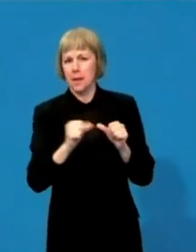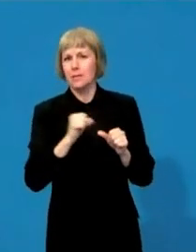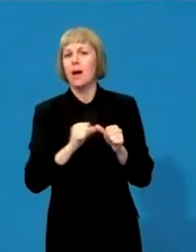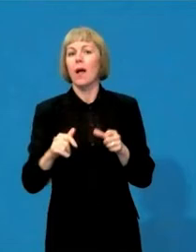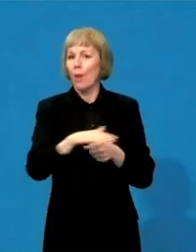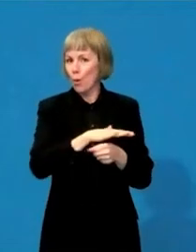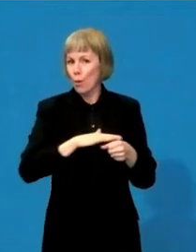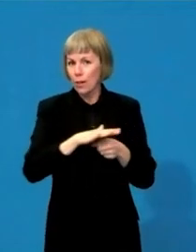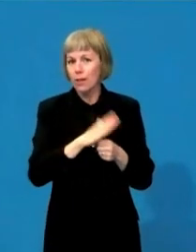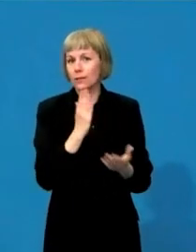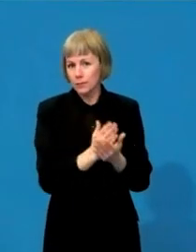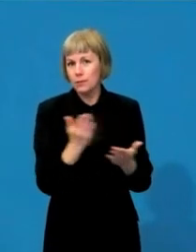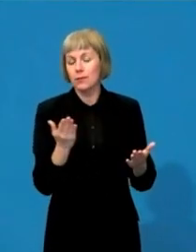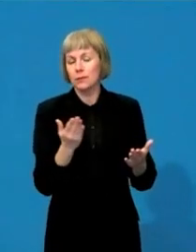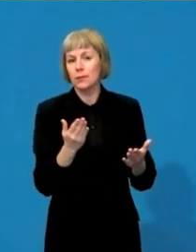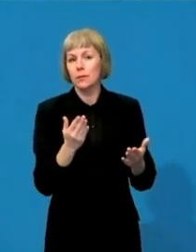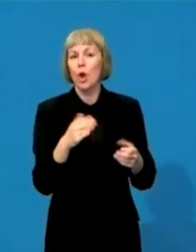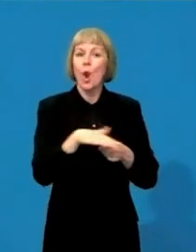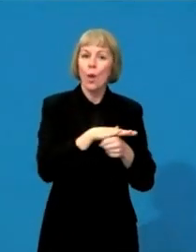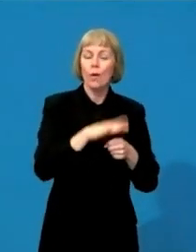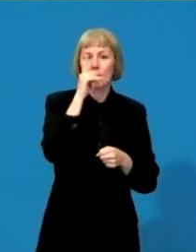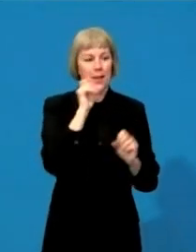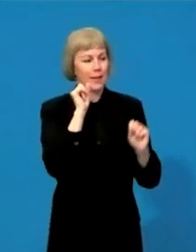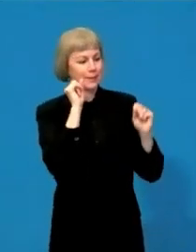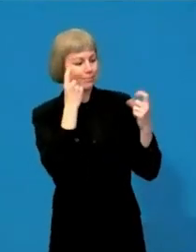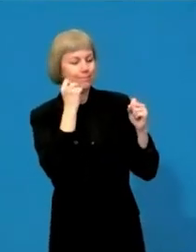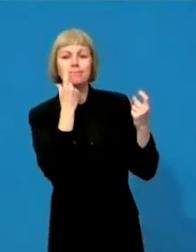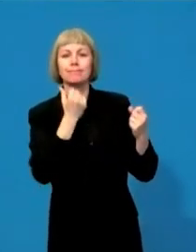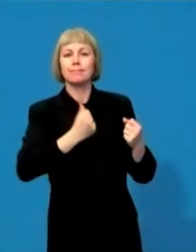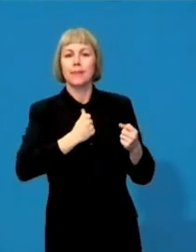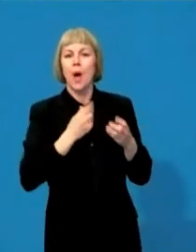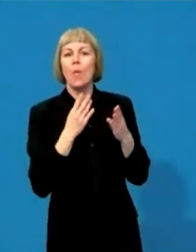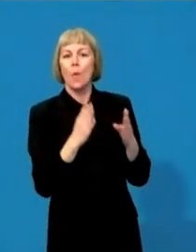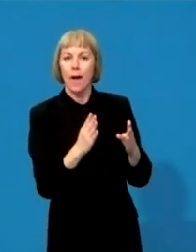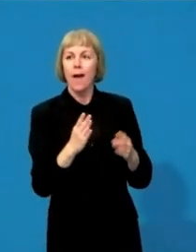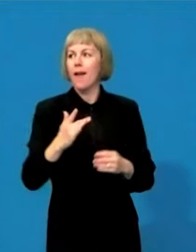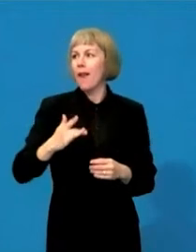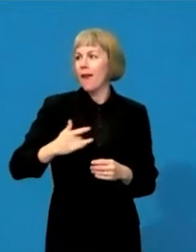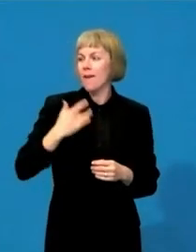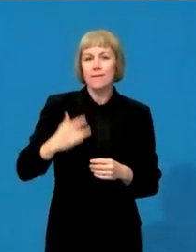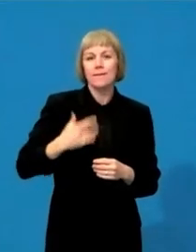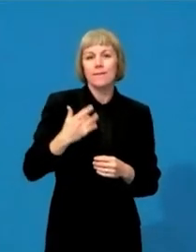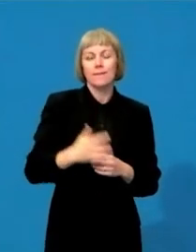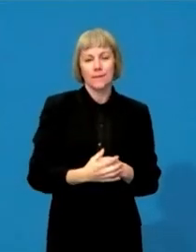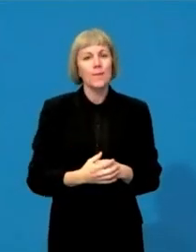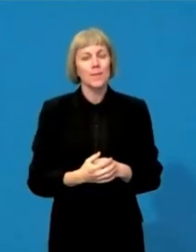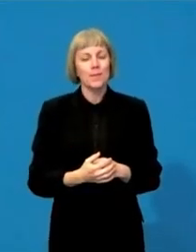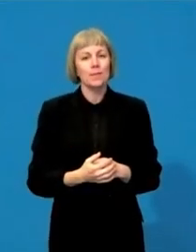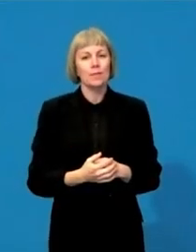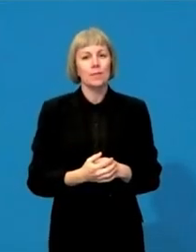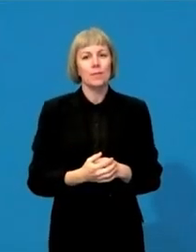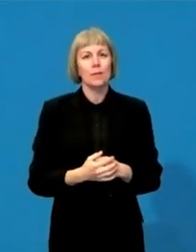Because they would have an understanding on how we live and, you know, what we face day